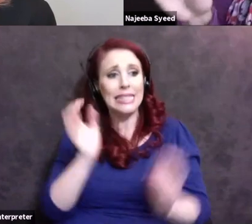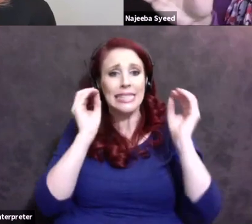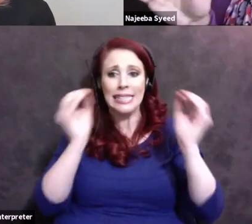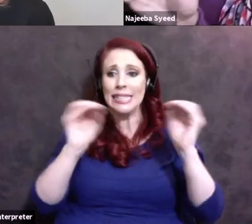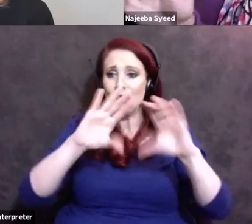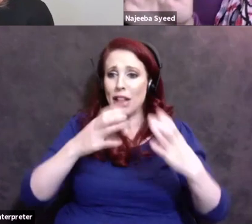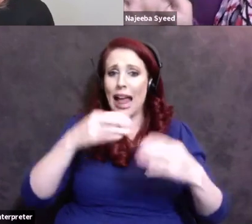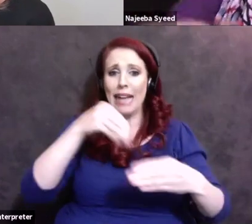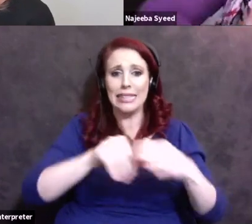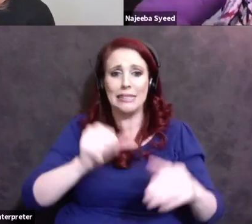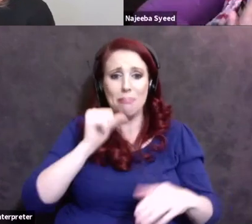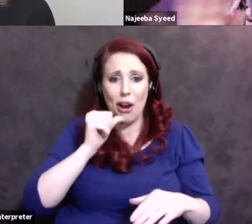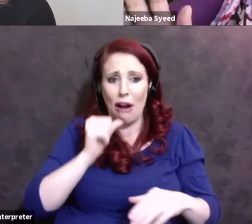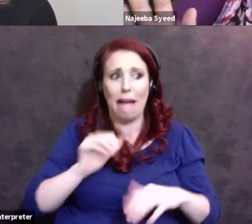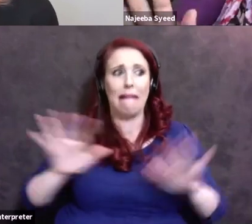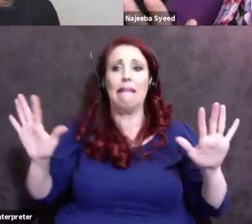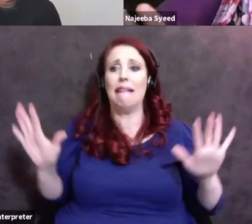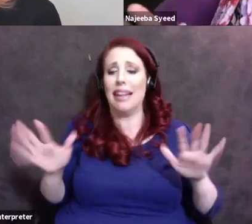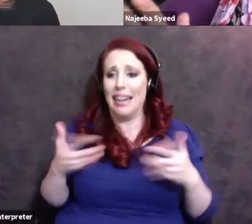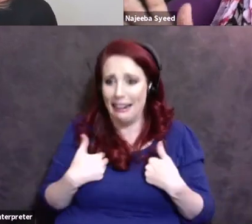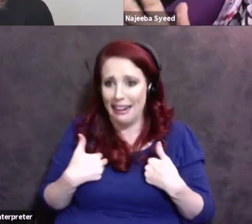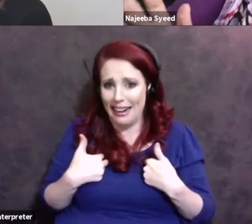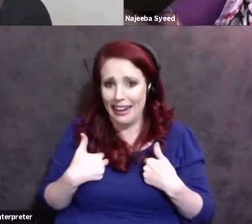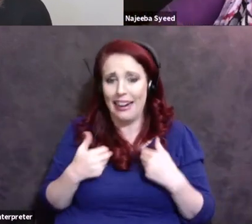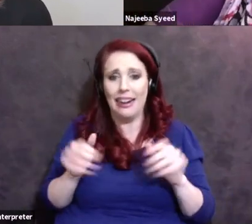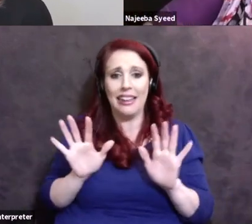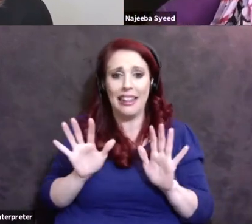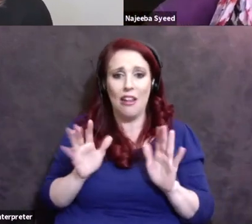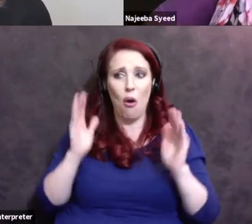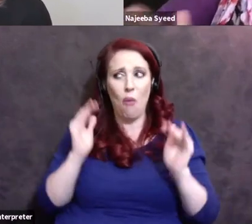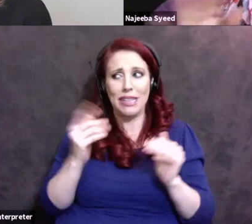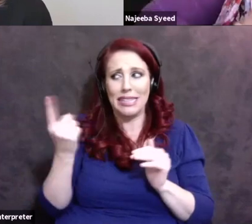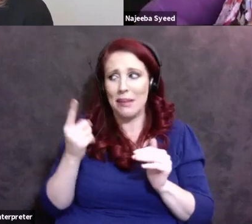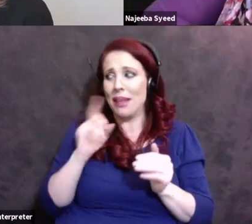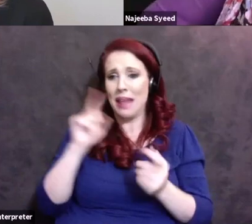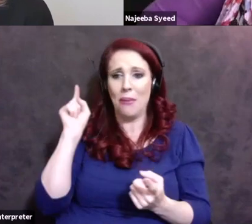Hopefully that's something that is slowly and gradually for many reasons.